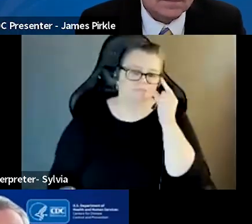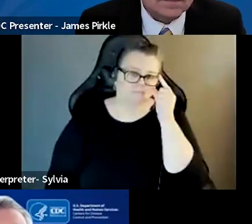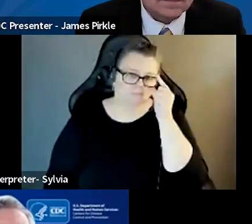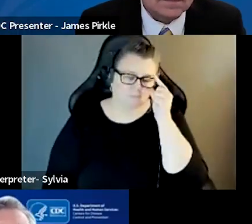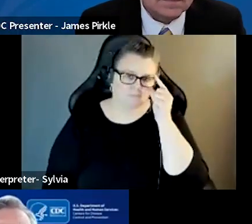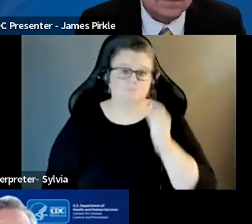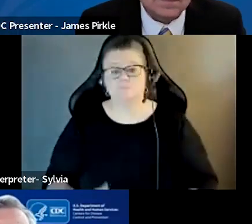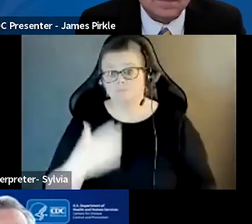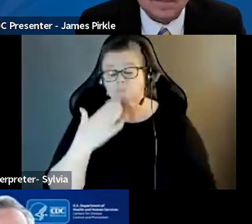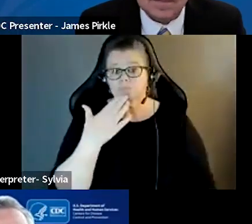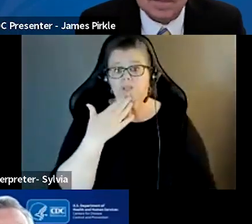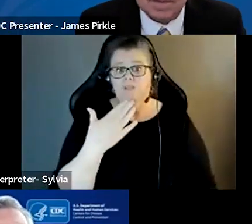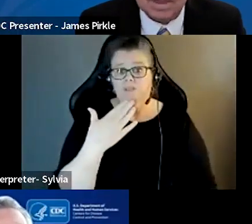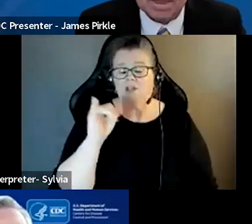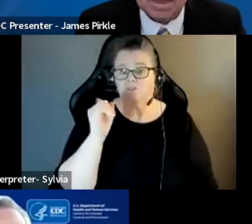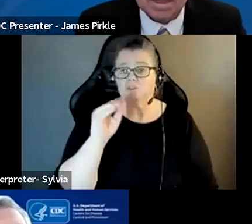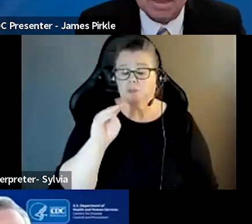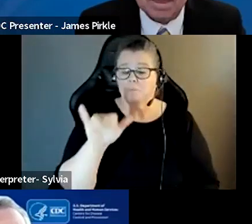Thanks, Jim; really helpful. Jill.